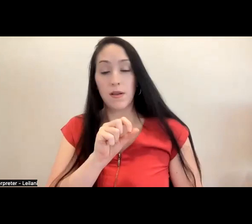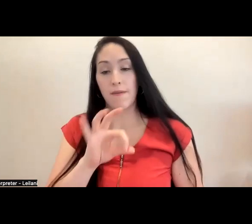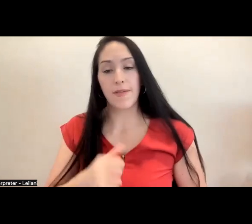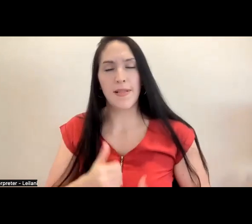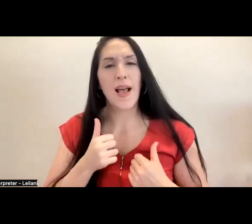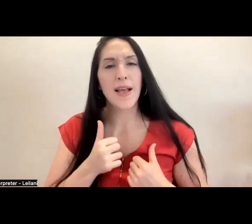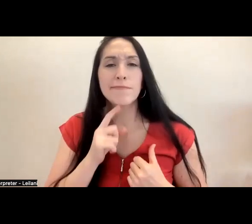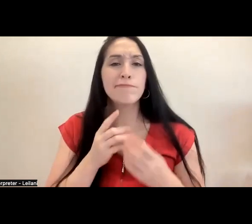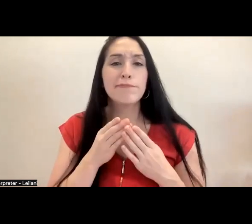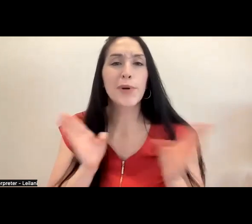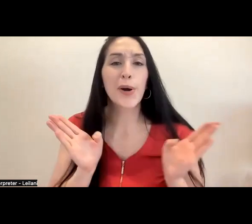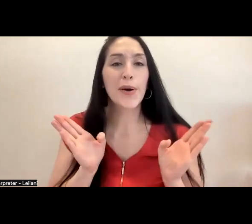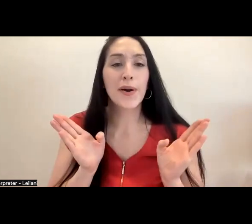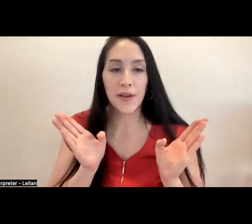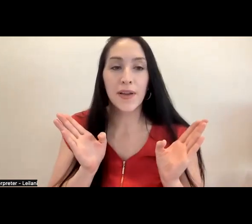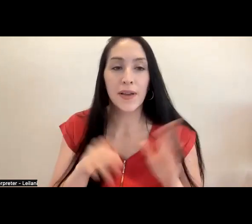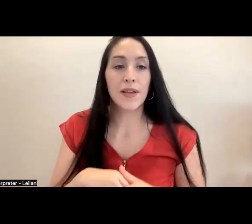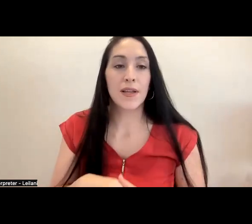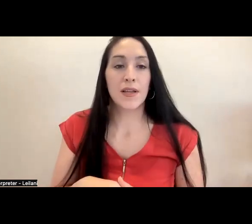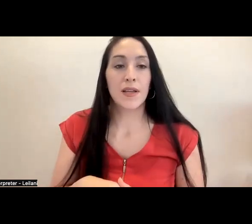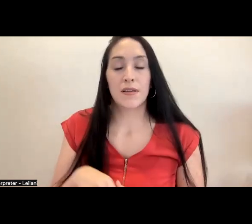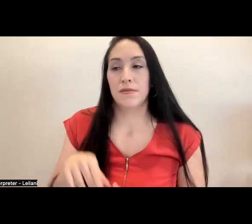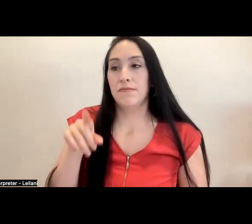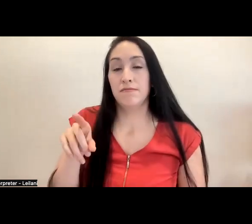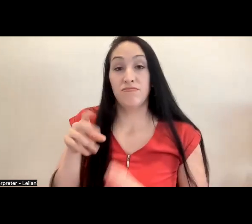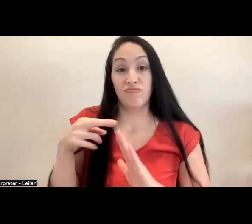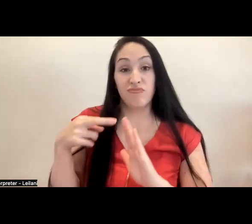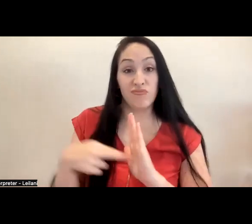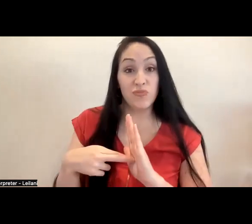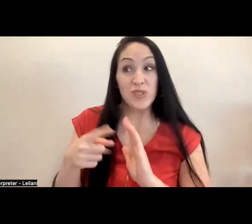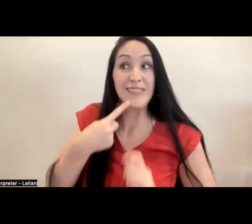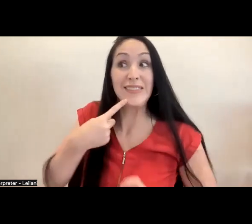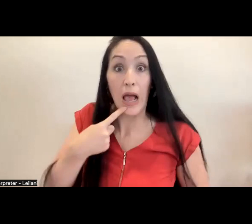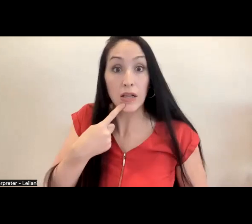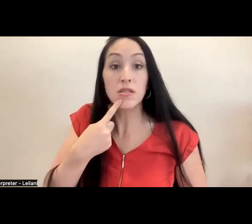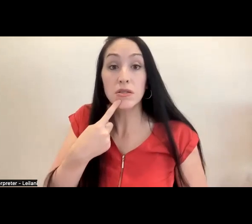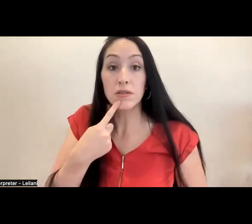broad, and actually the the Reg says, to be construed broadly so when we think of, for